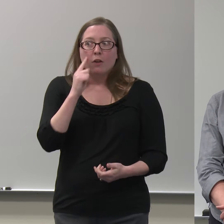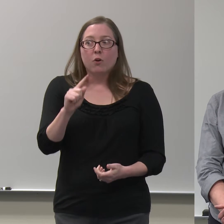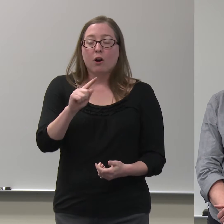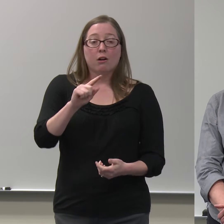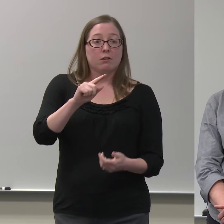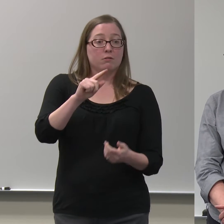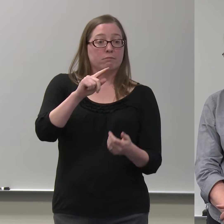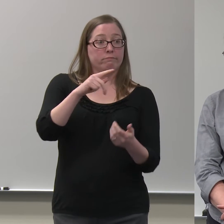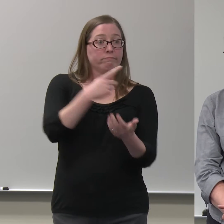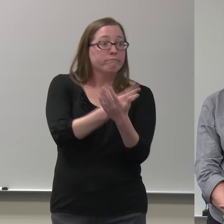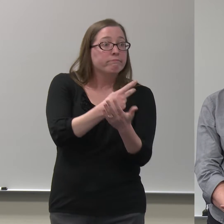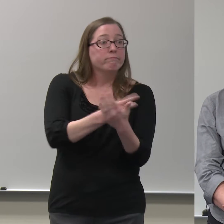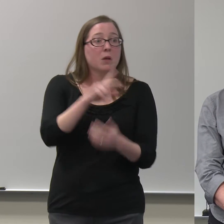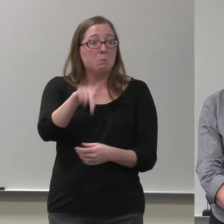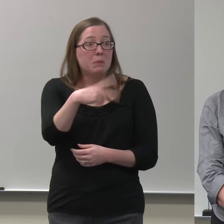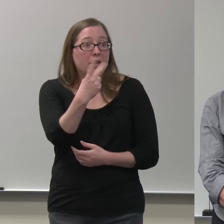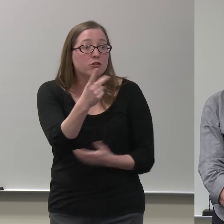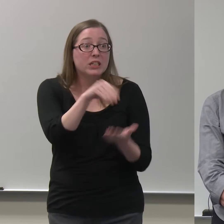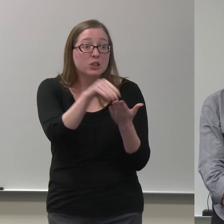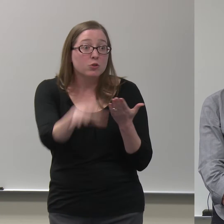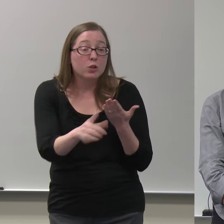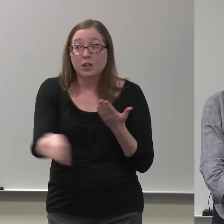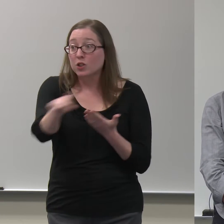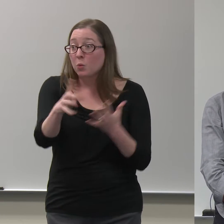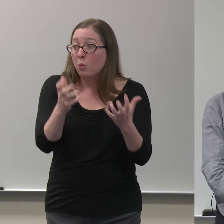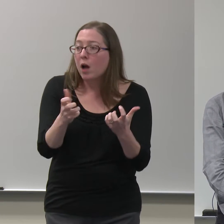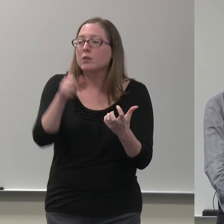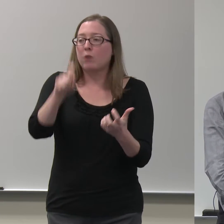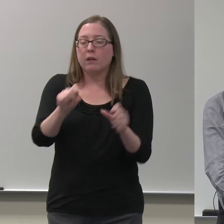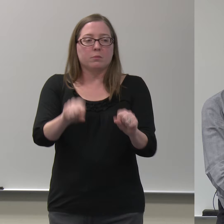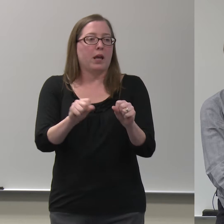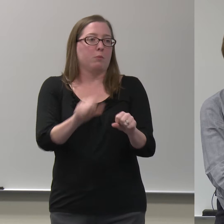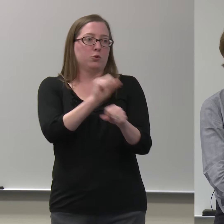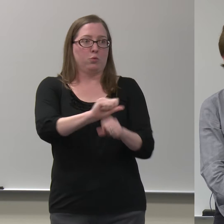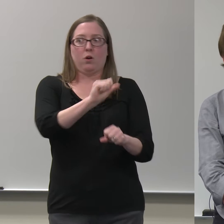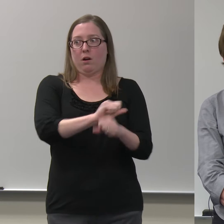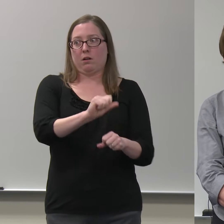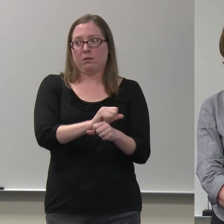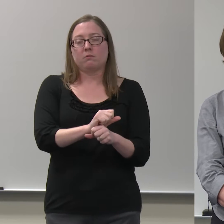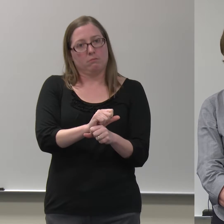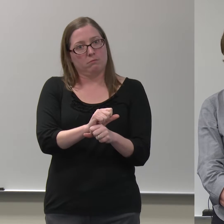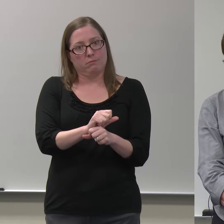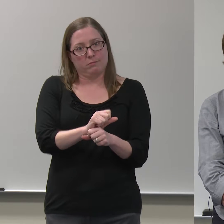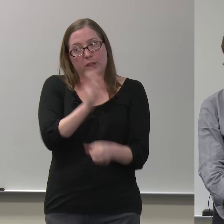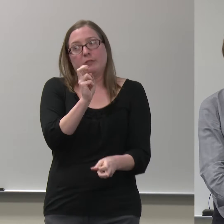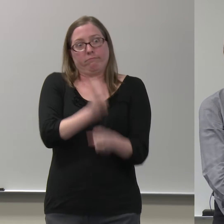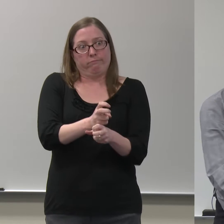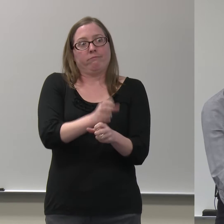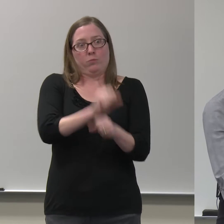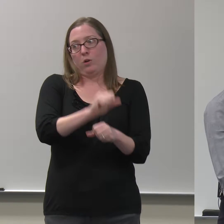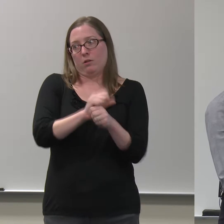if you want to be a graduate school-- uh, want to go to graduate school because it is hard work.